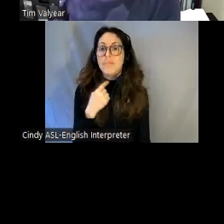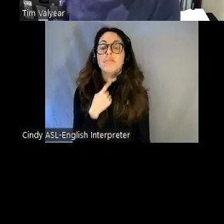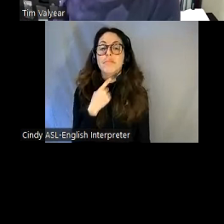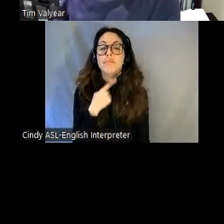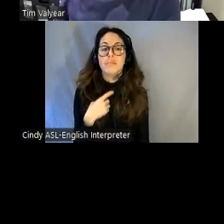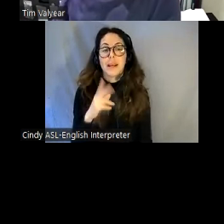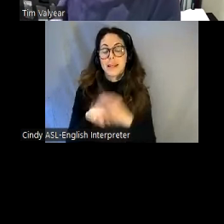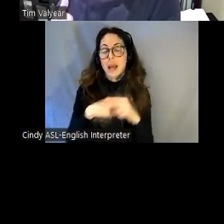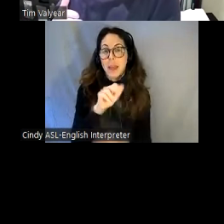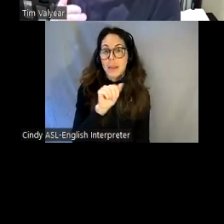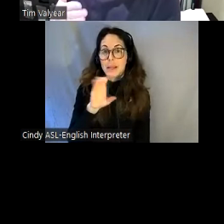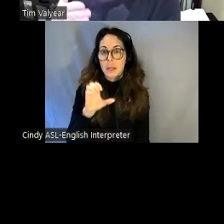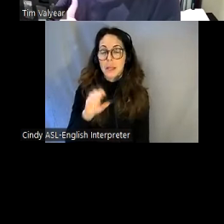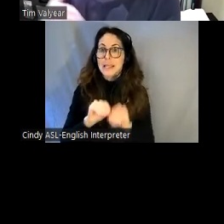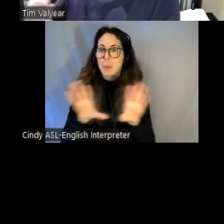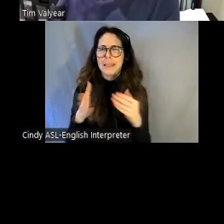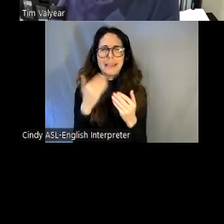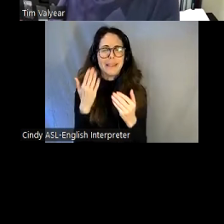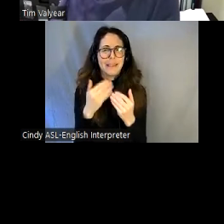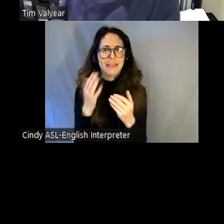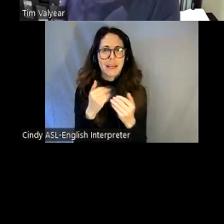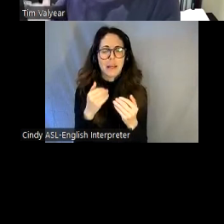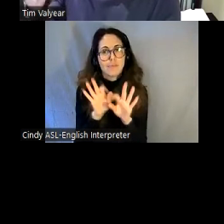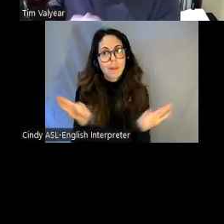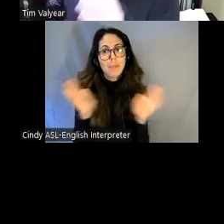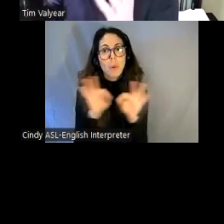by a virus. The virus can live in your nose, mouth, eyes,